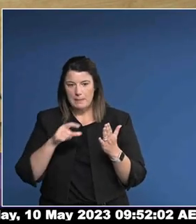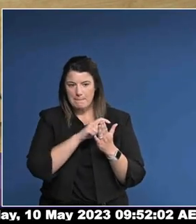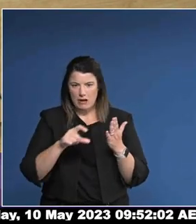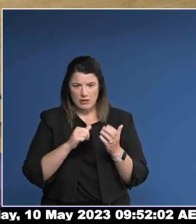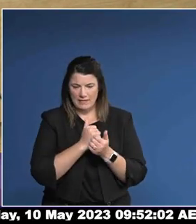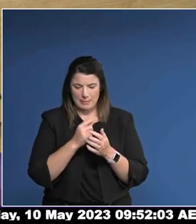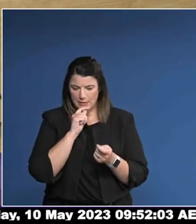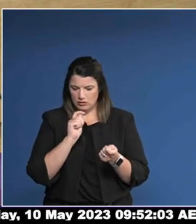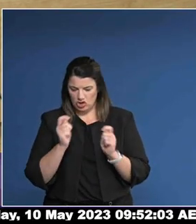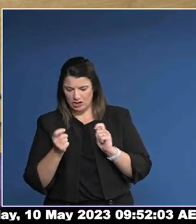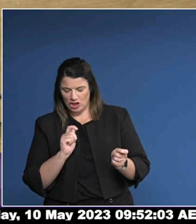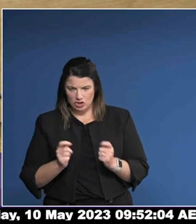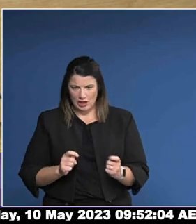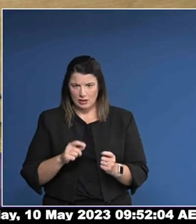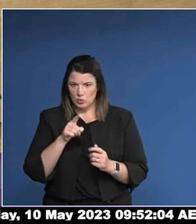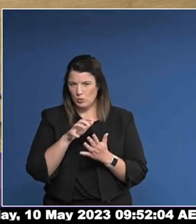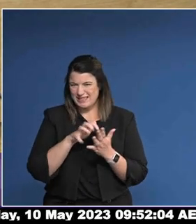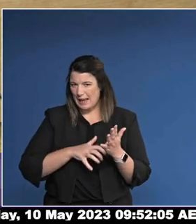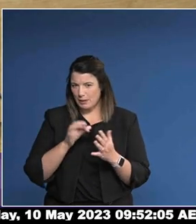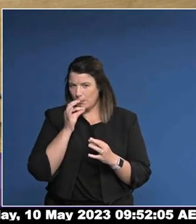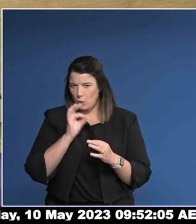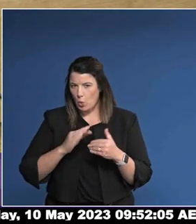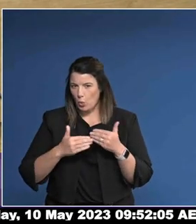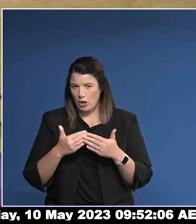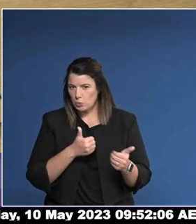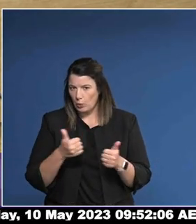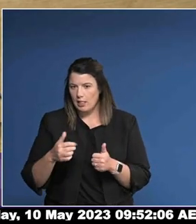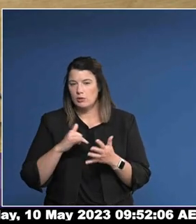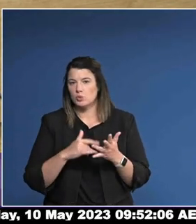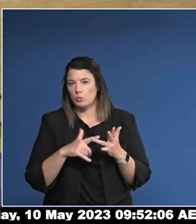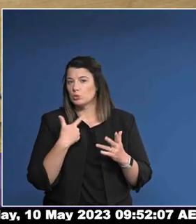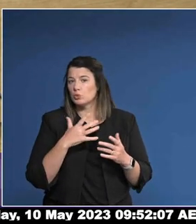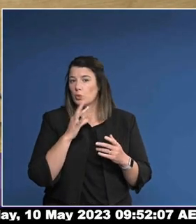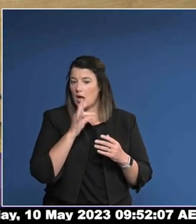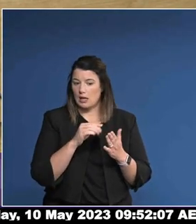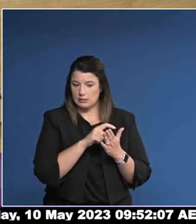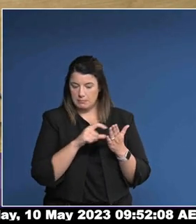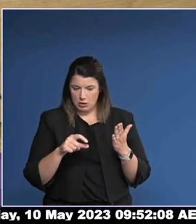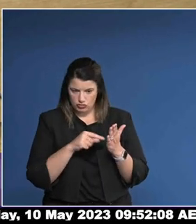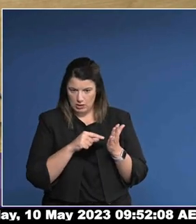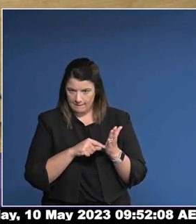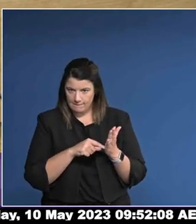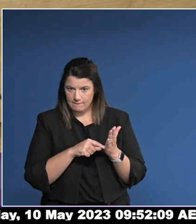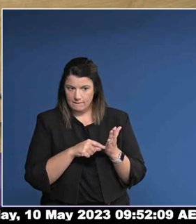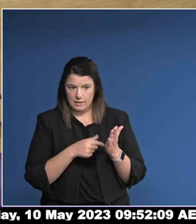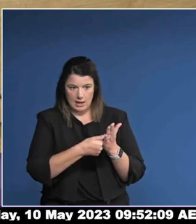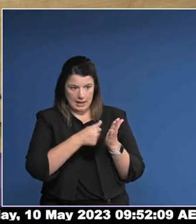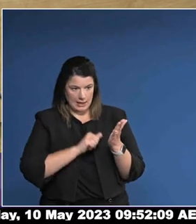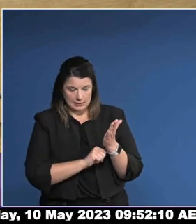So, if I can take you to paragraphs 32 and then the next paragraph on the next page is